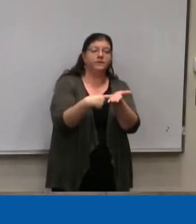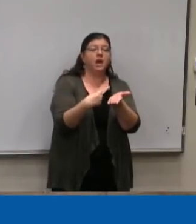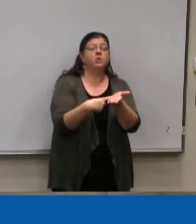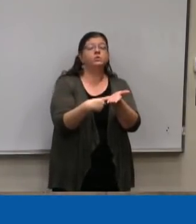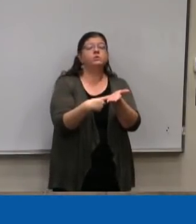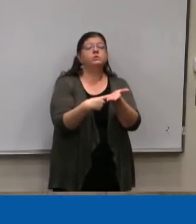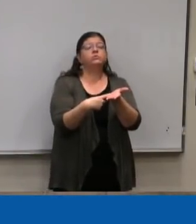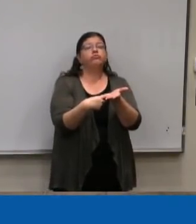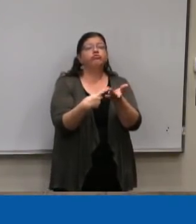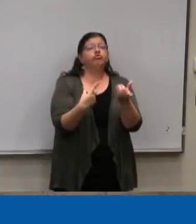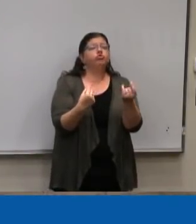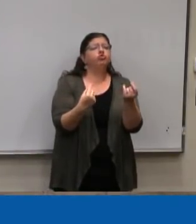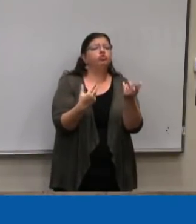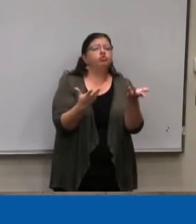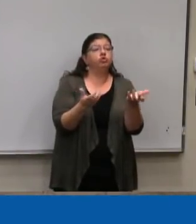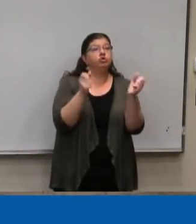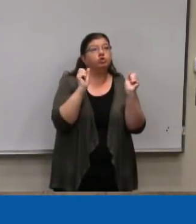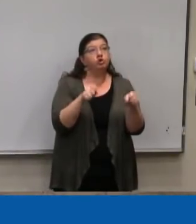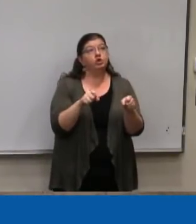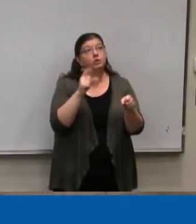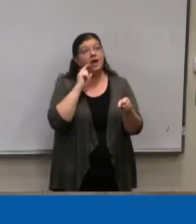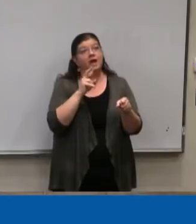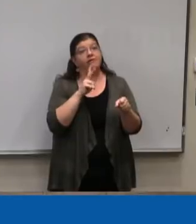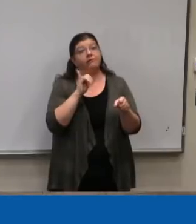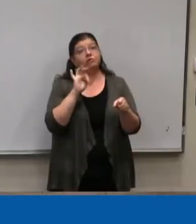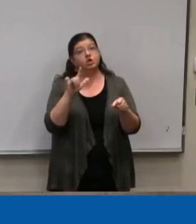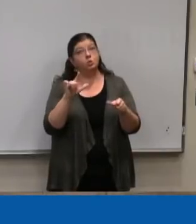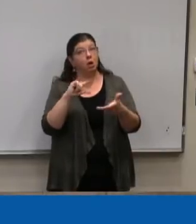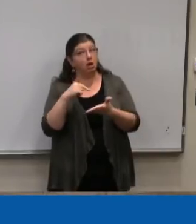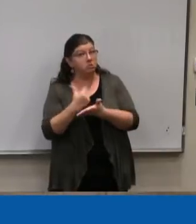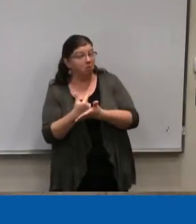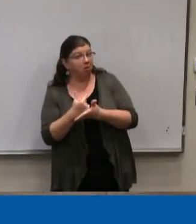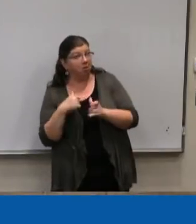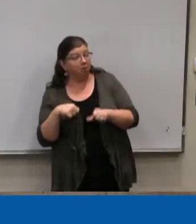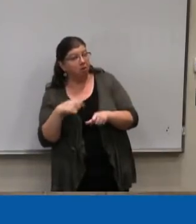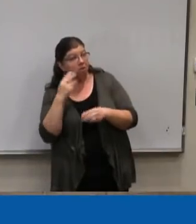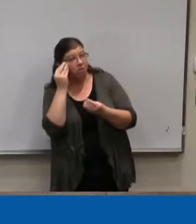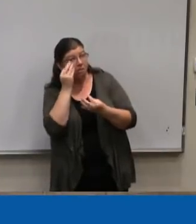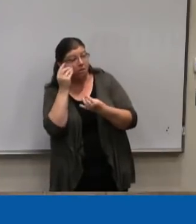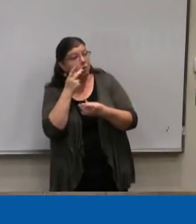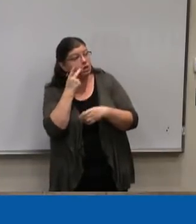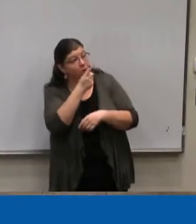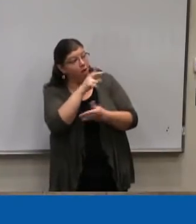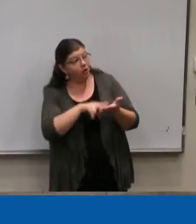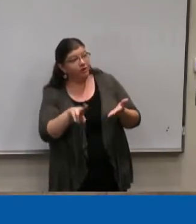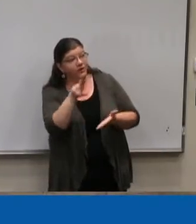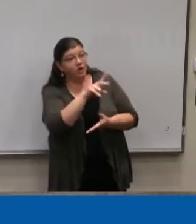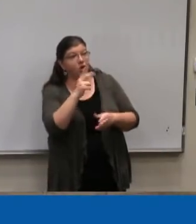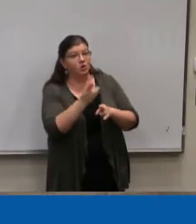what could we do, could we hold a virtual commencement? We saw a university in Japan that did robot commencement,